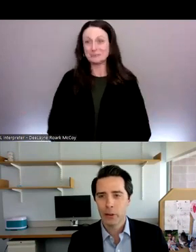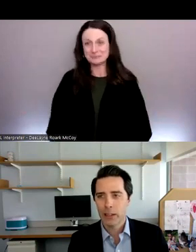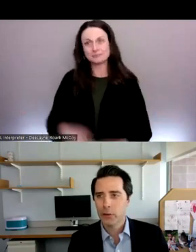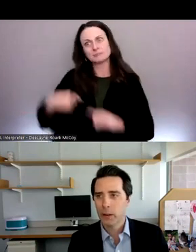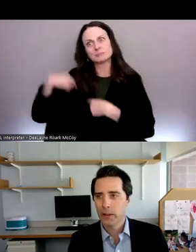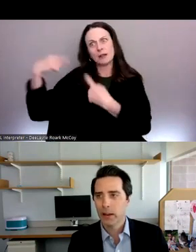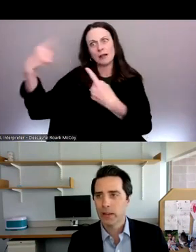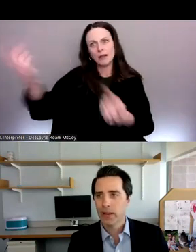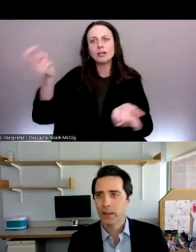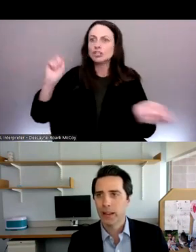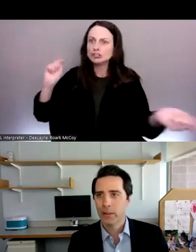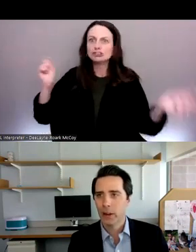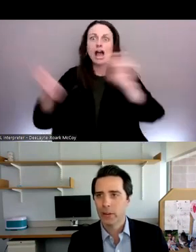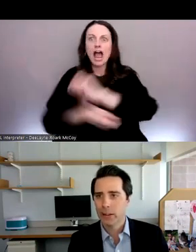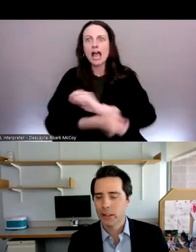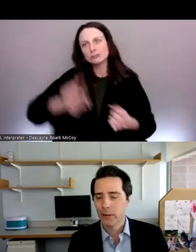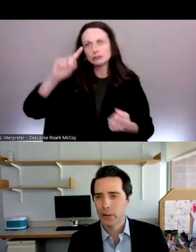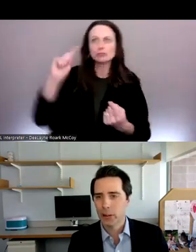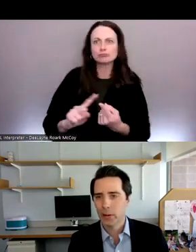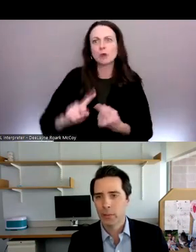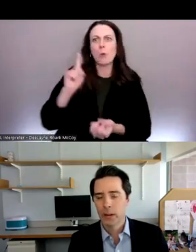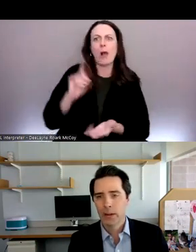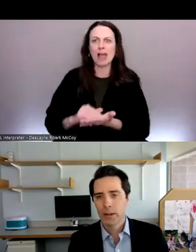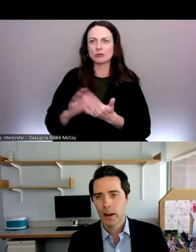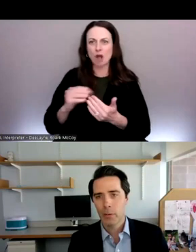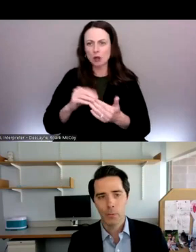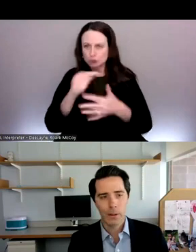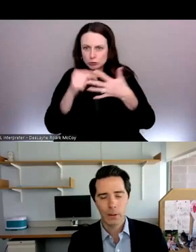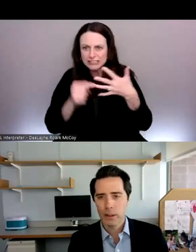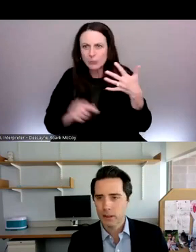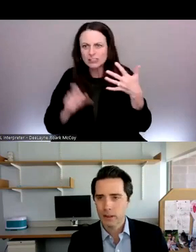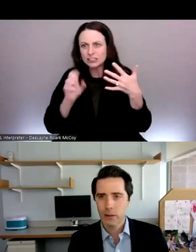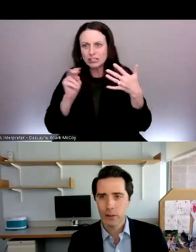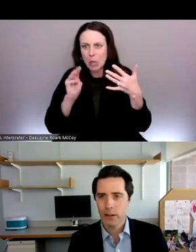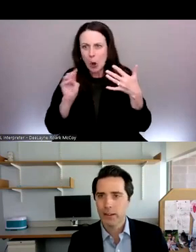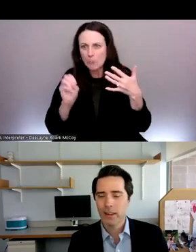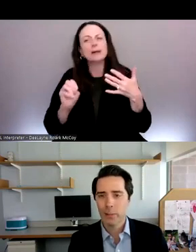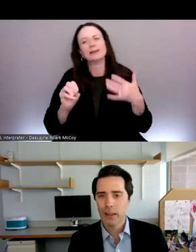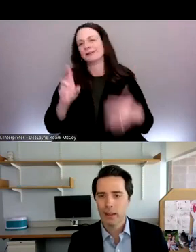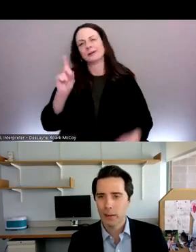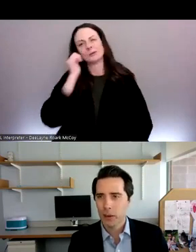will change when it costs a thousand dollars to sequence a genome now we do